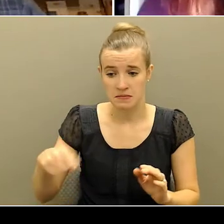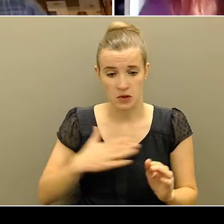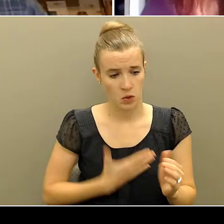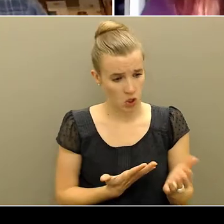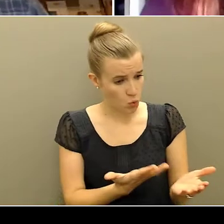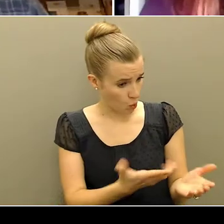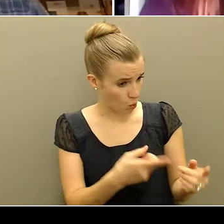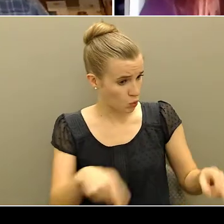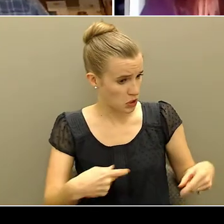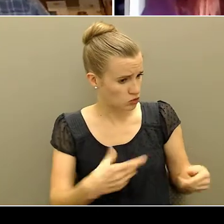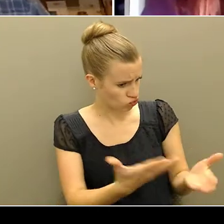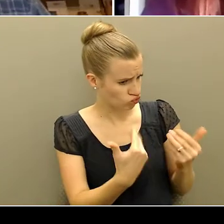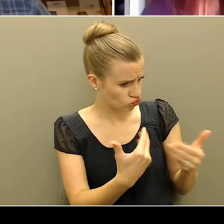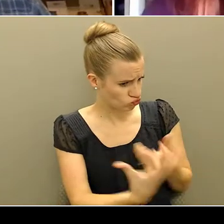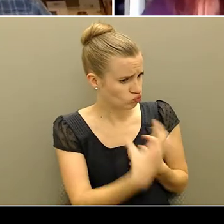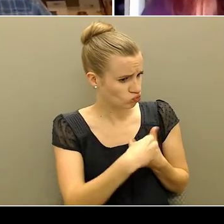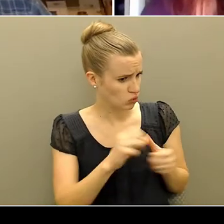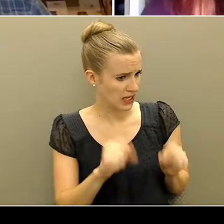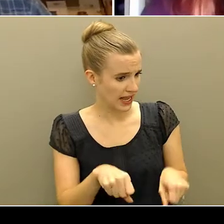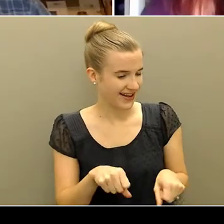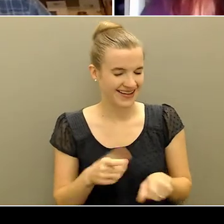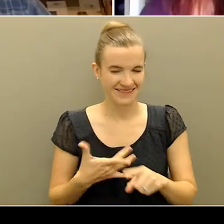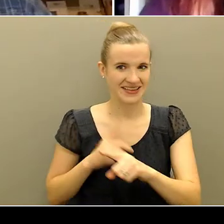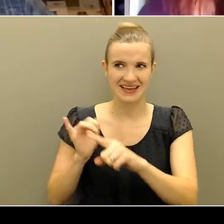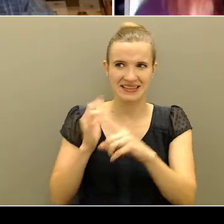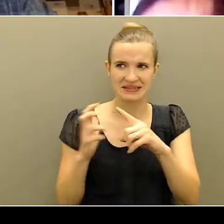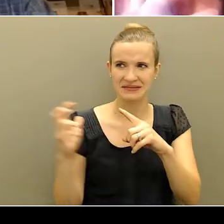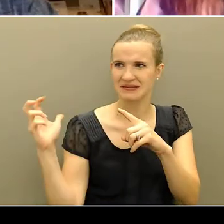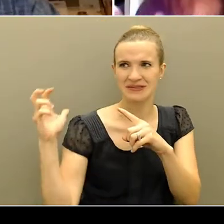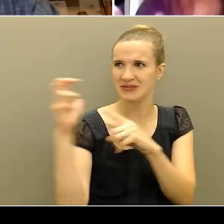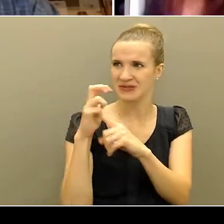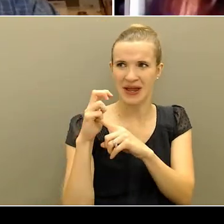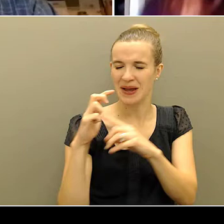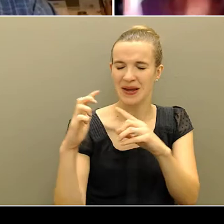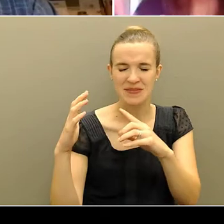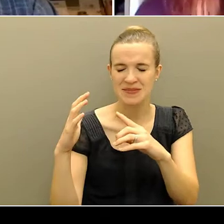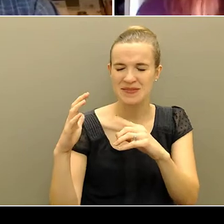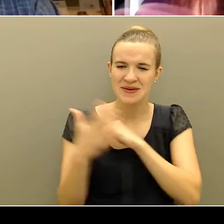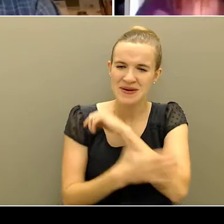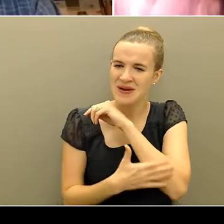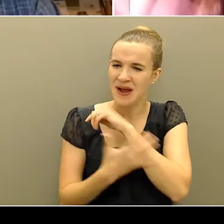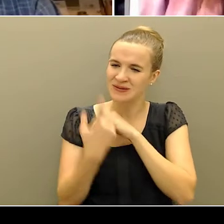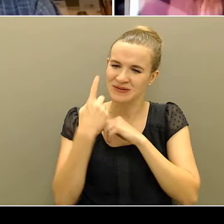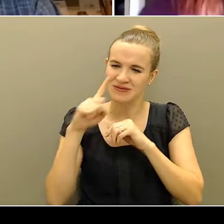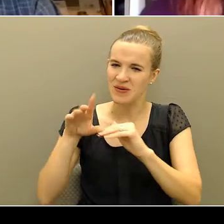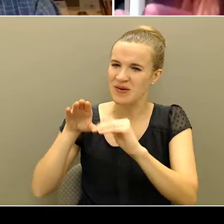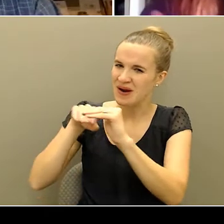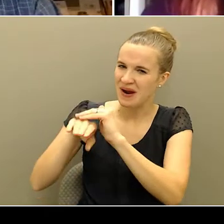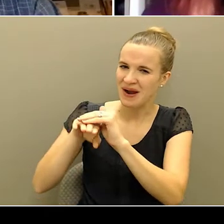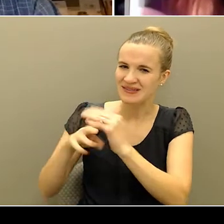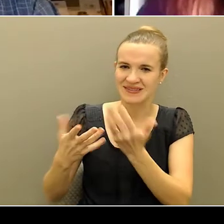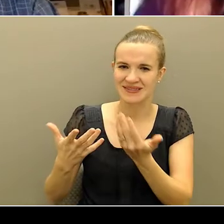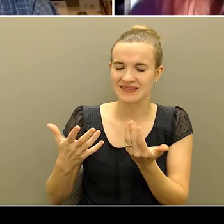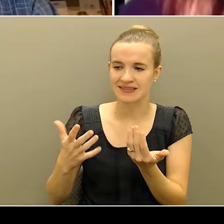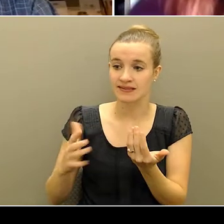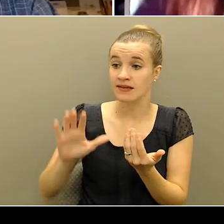infrastructure, you know, like bathrooms, you know, accessible but, you know, some of these activities and whatnot, they're not 100% accessible, so